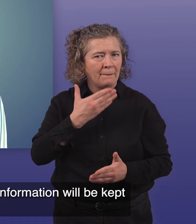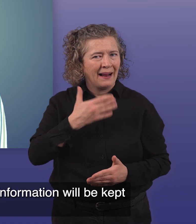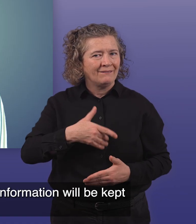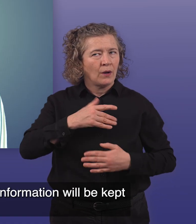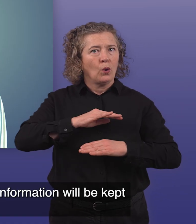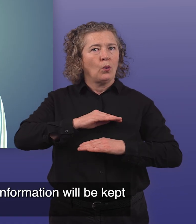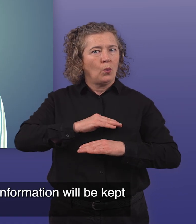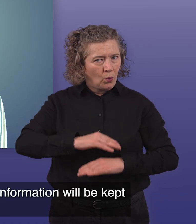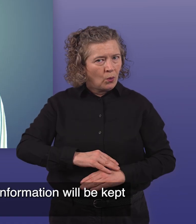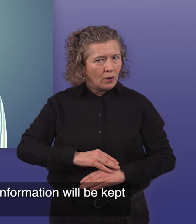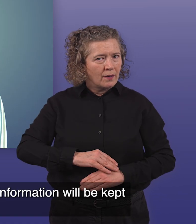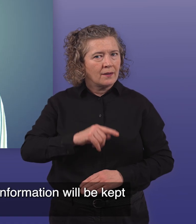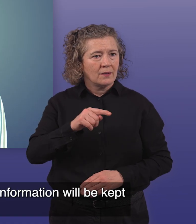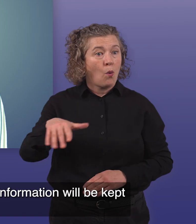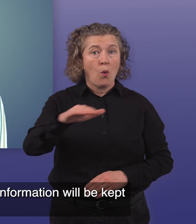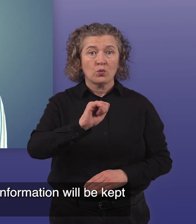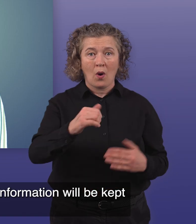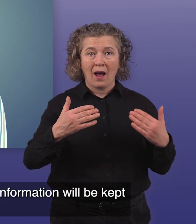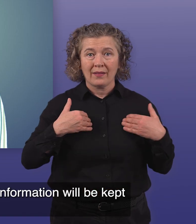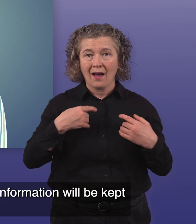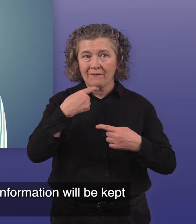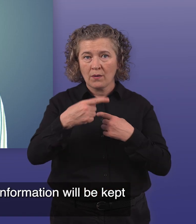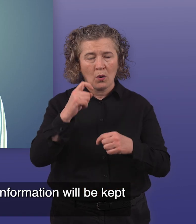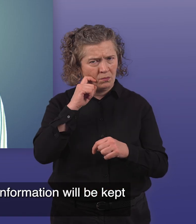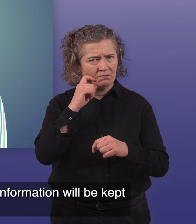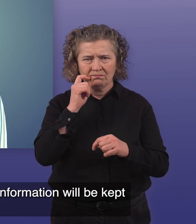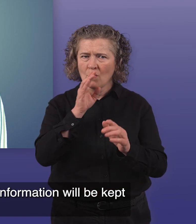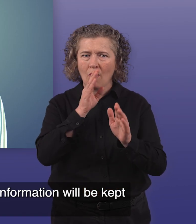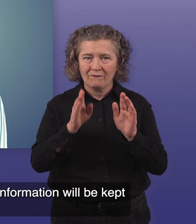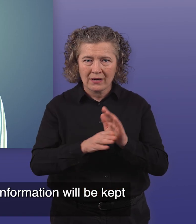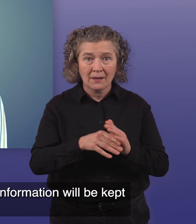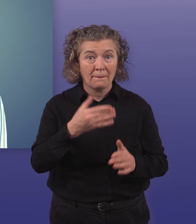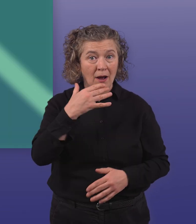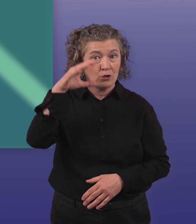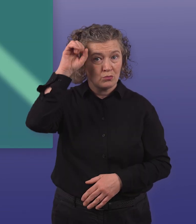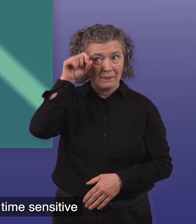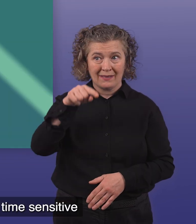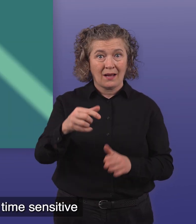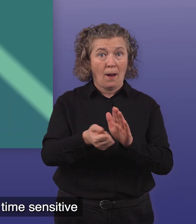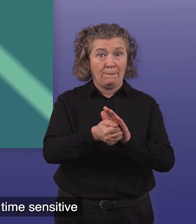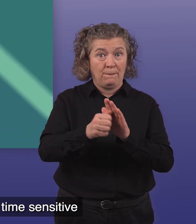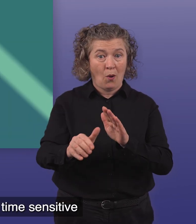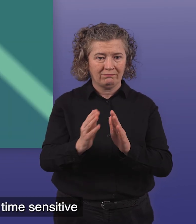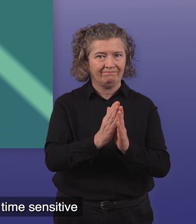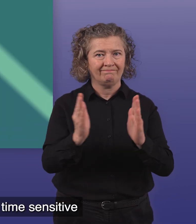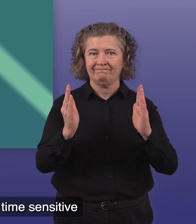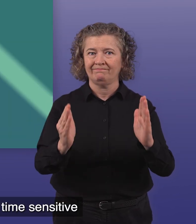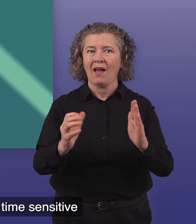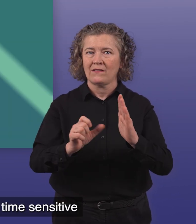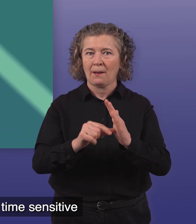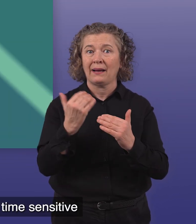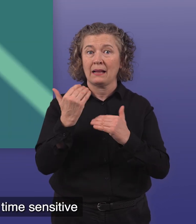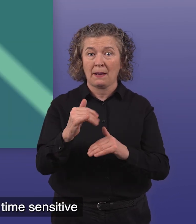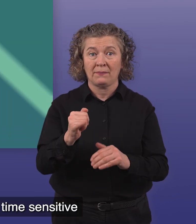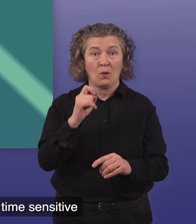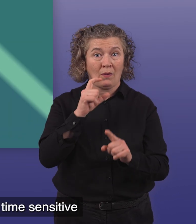Please be assured that all your health information will be kept confidential. Please note that abortions are time sensitive